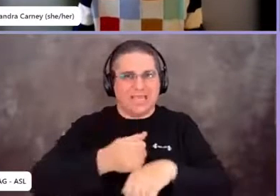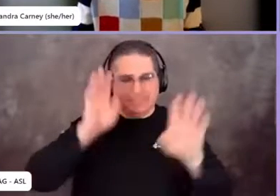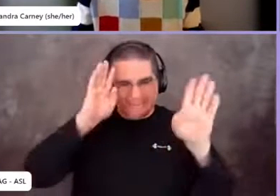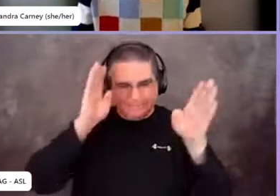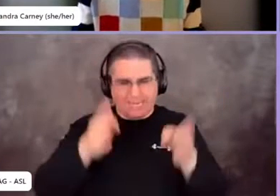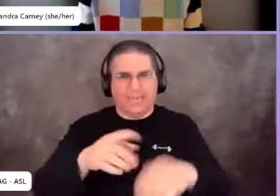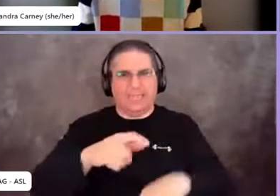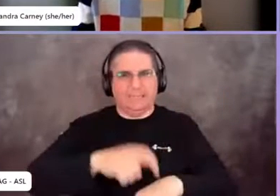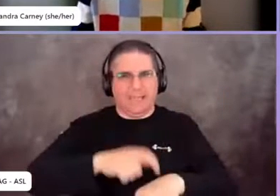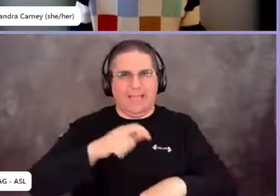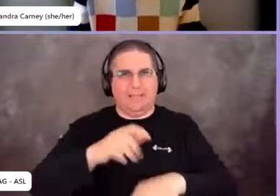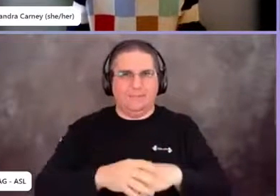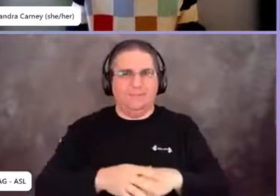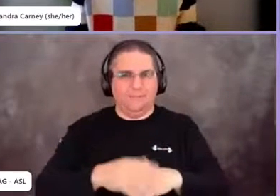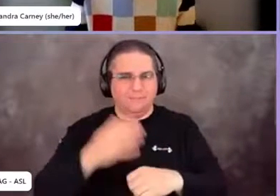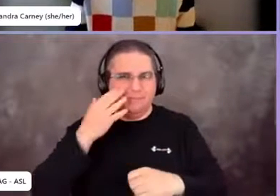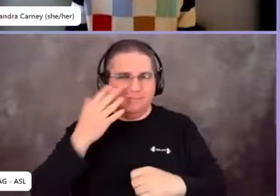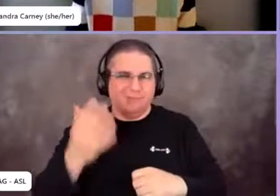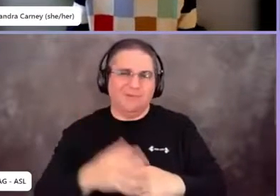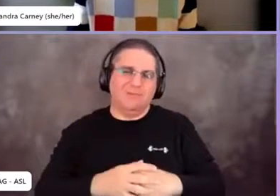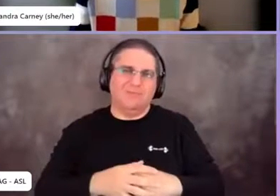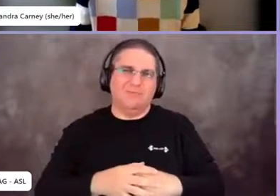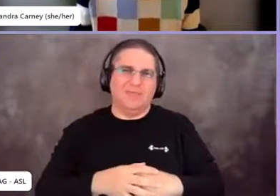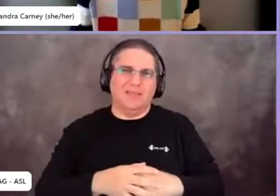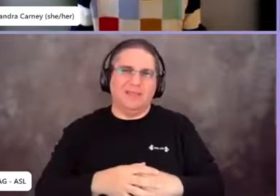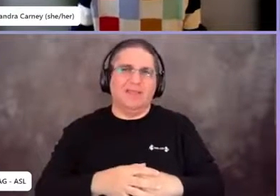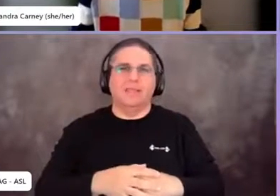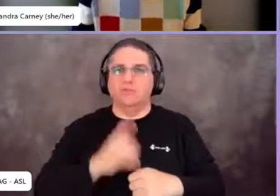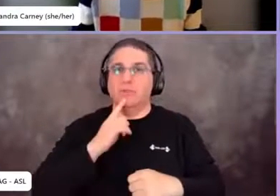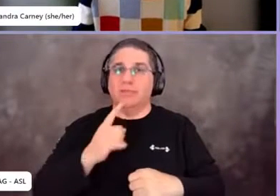there, it's proof that it's not possible with one person.